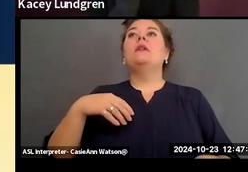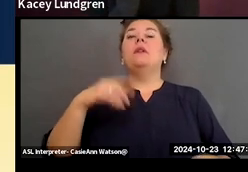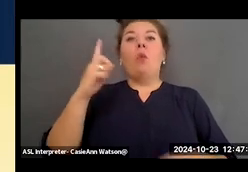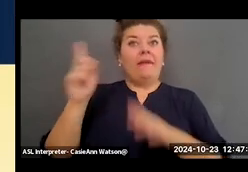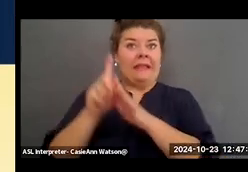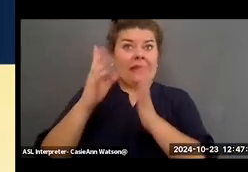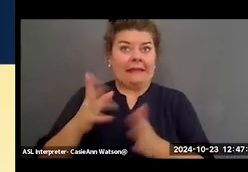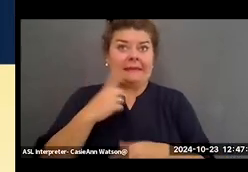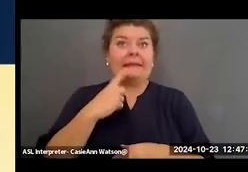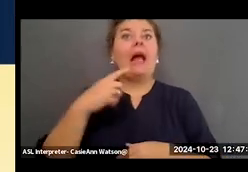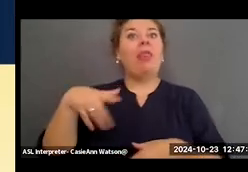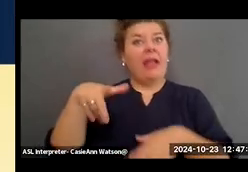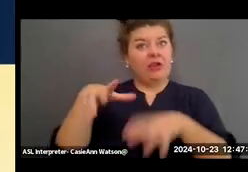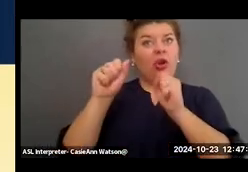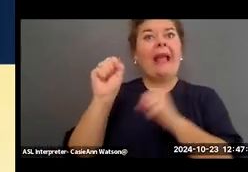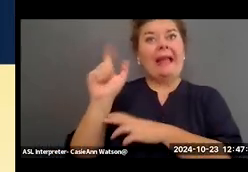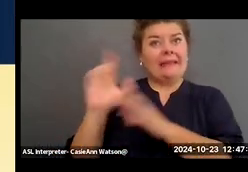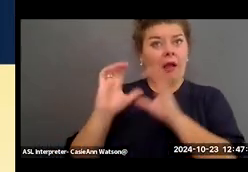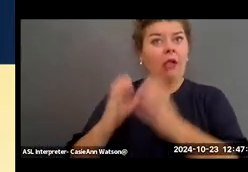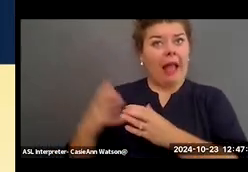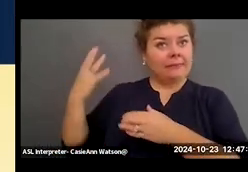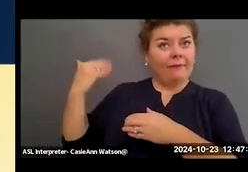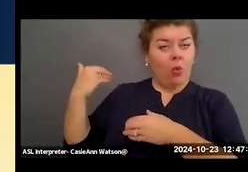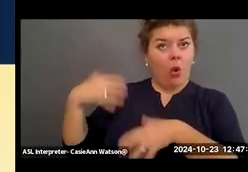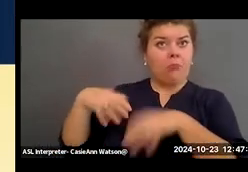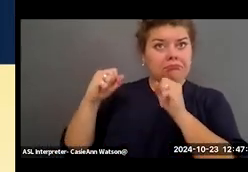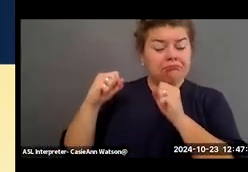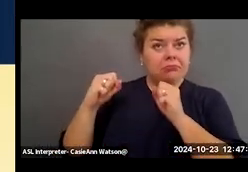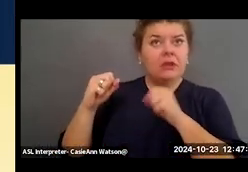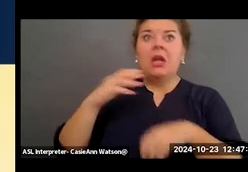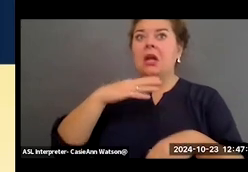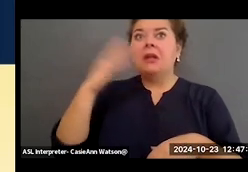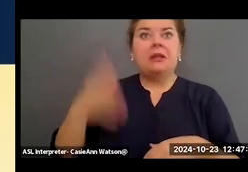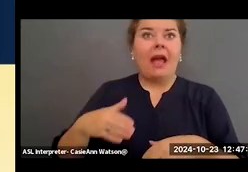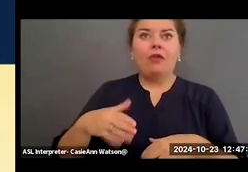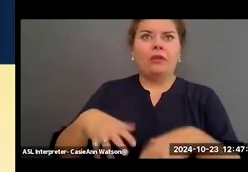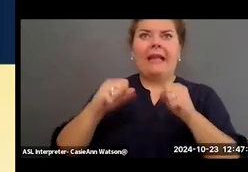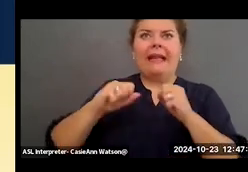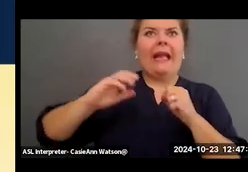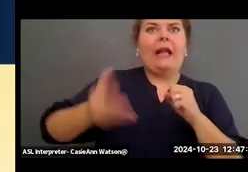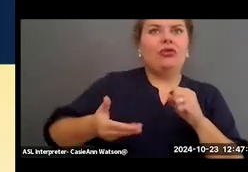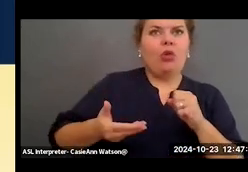states that they've taken ASL classes in the past and they're taking an intro class with their child right now.